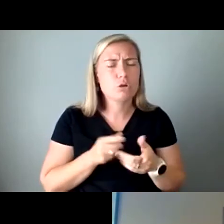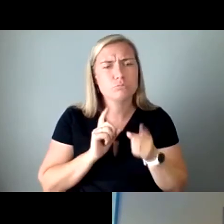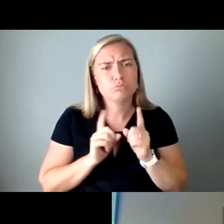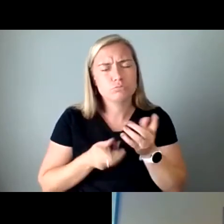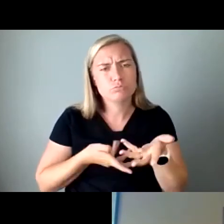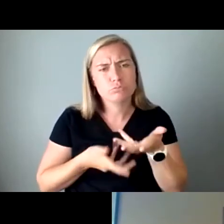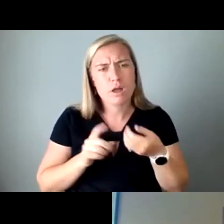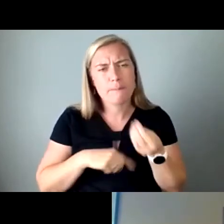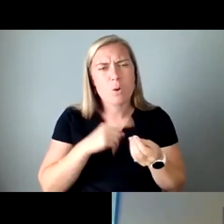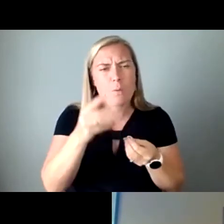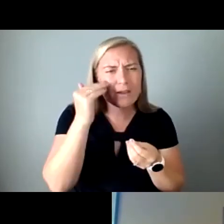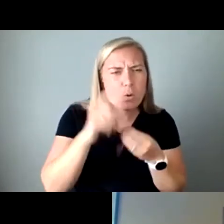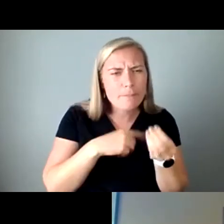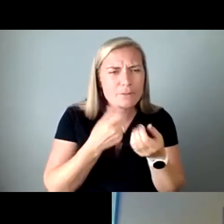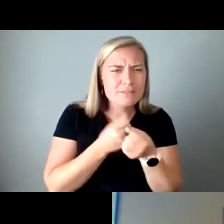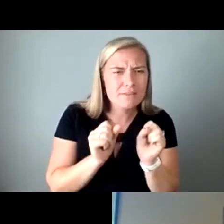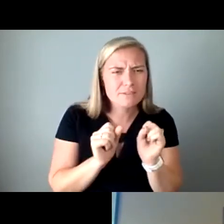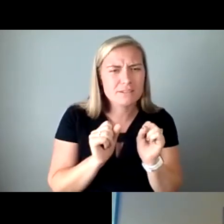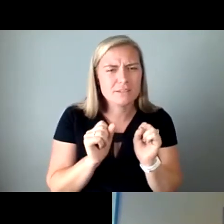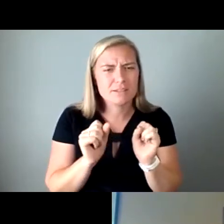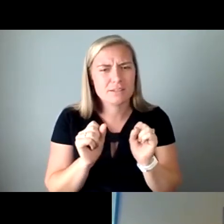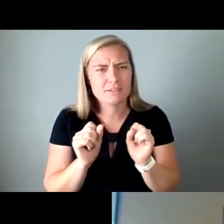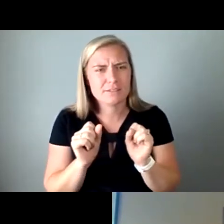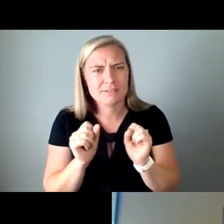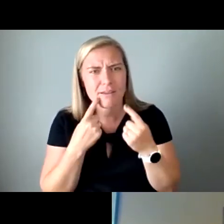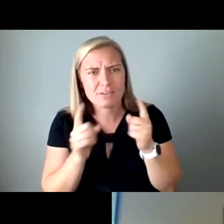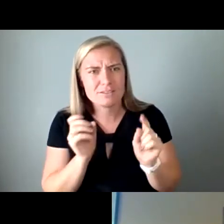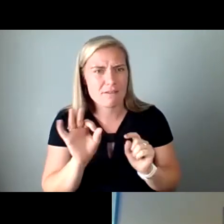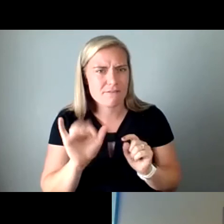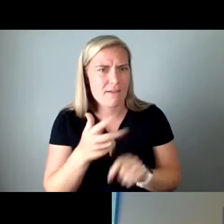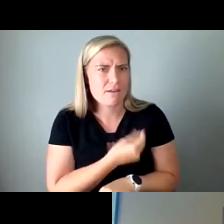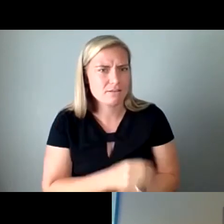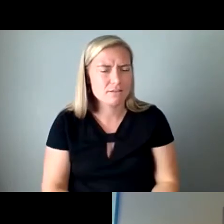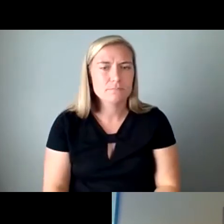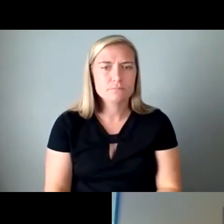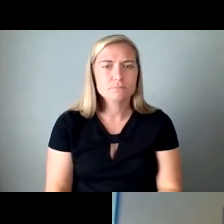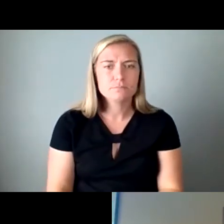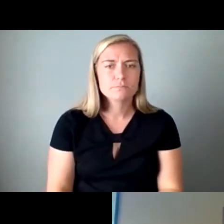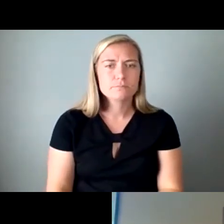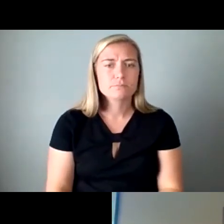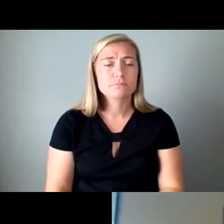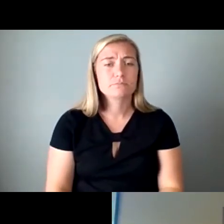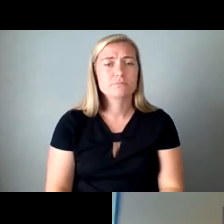they know about the safety and efficacy of these vaccines. I do also think that the